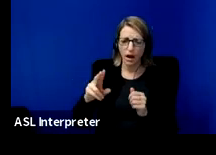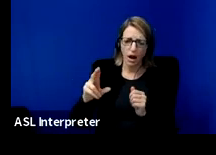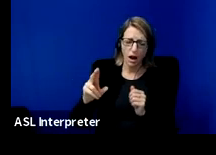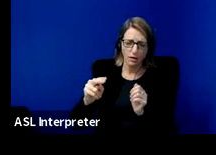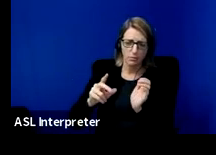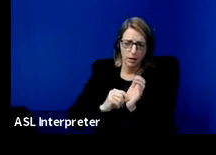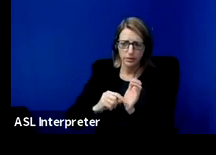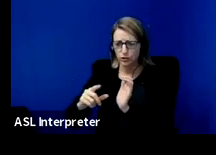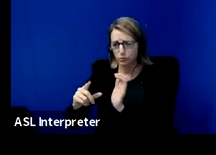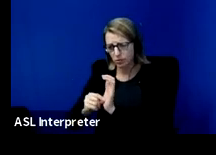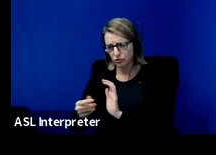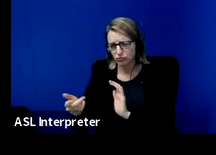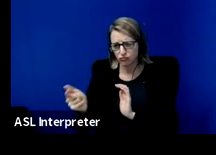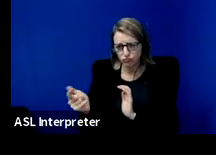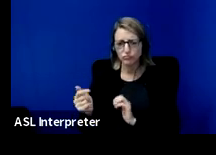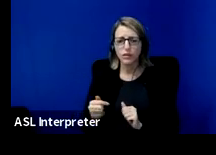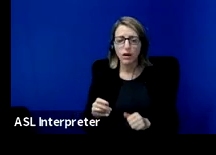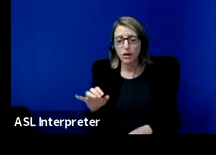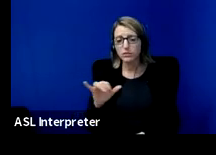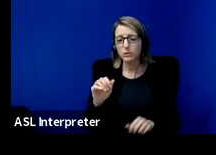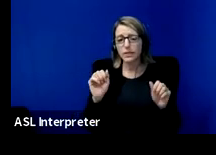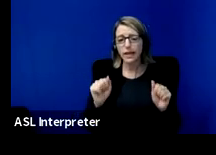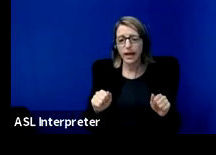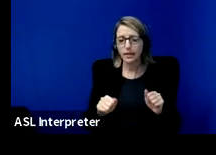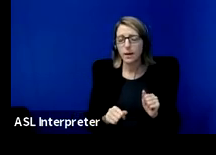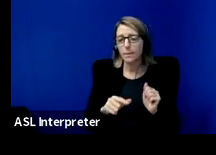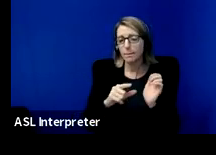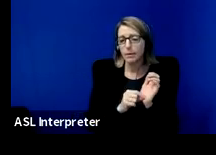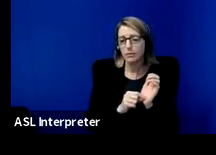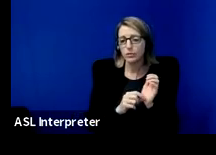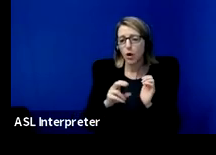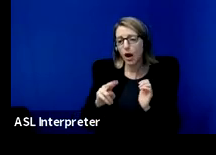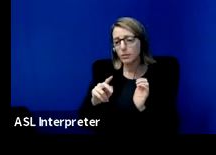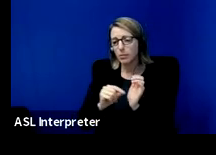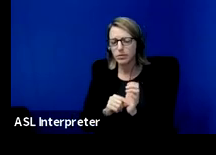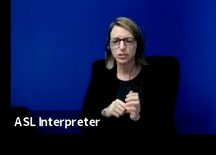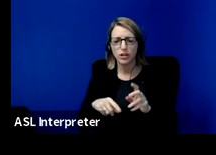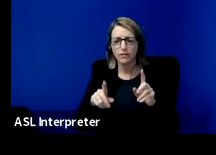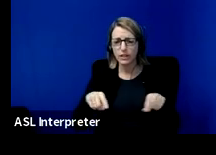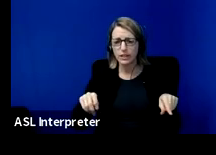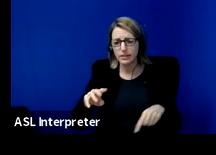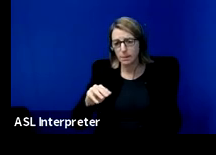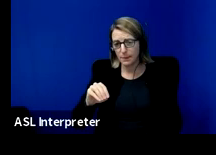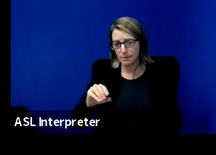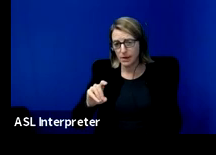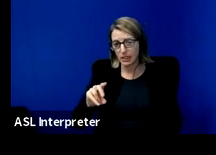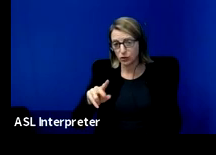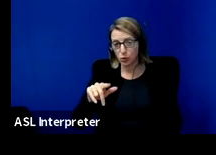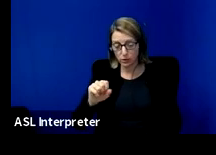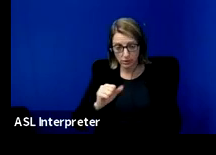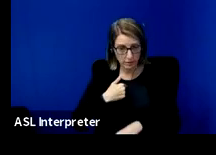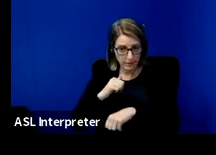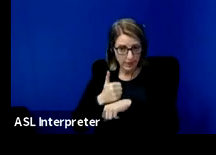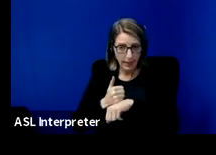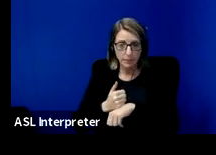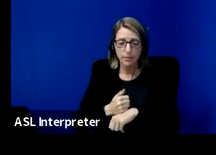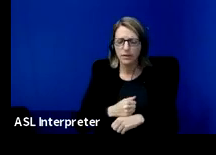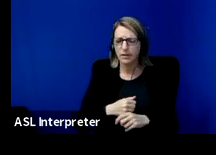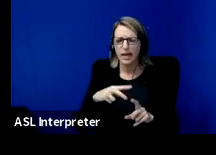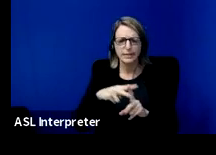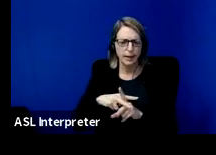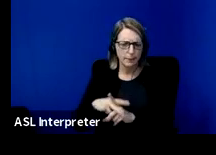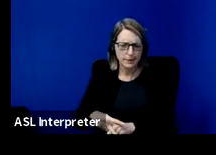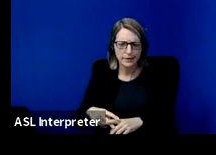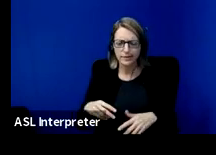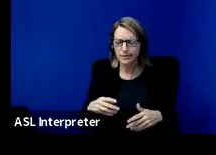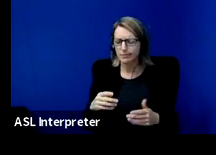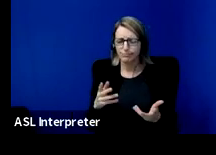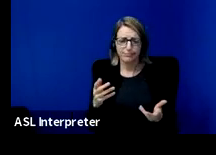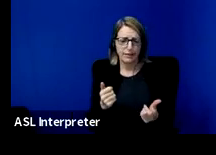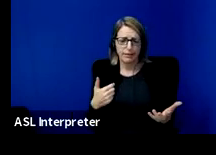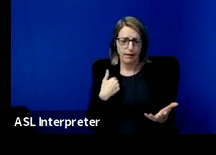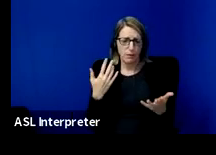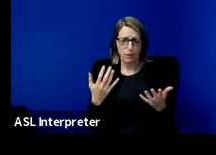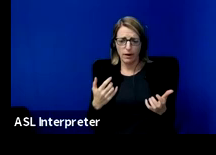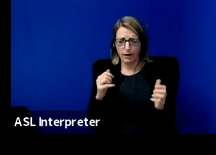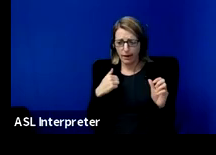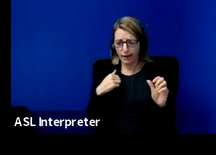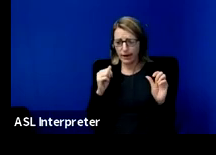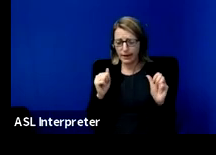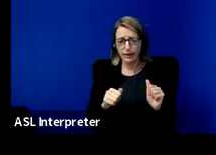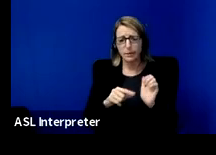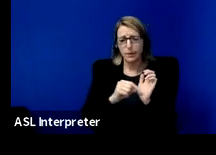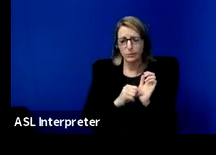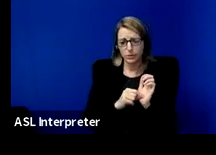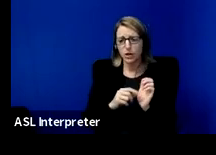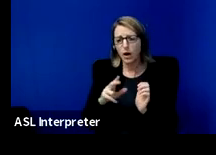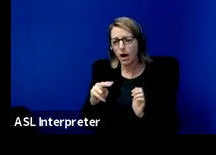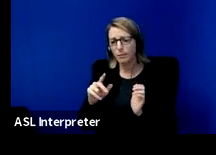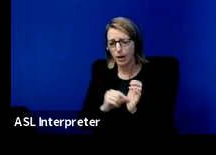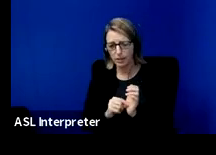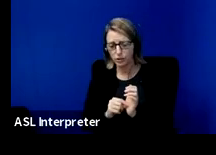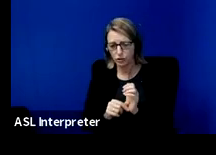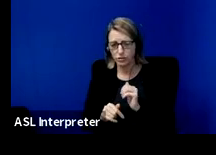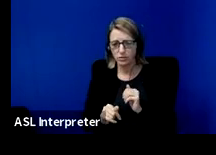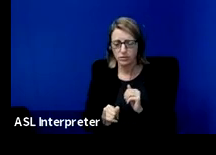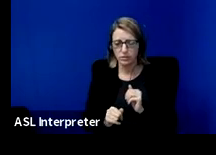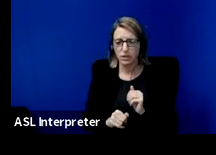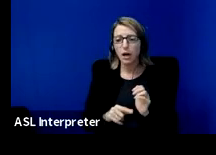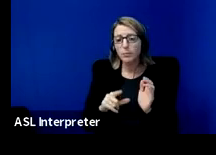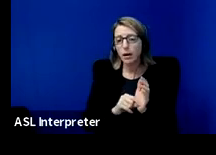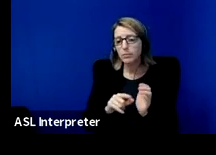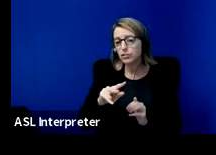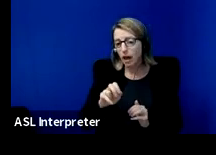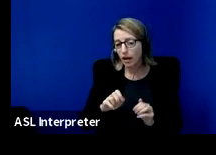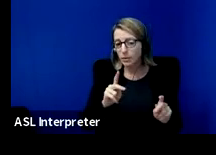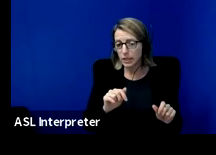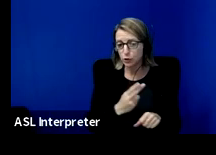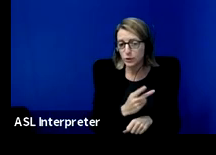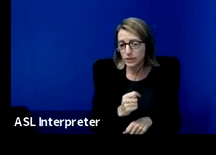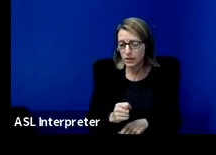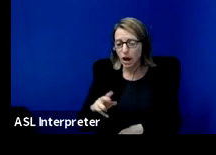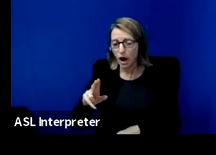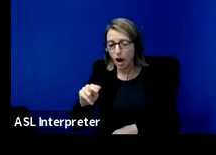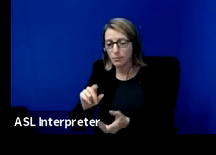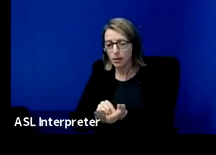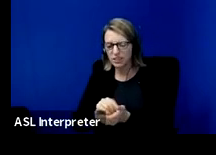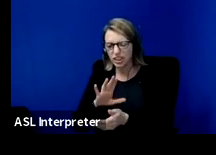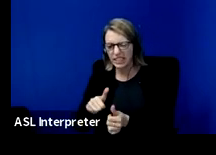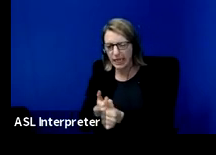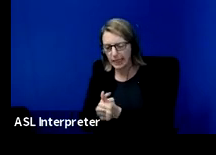ESD 112-- Kristina Wambold: I can also publish or unpublished various modules that I have set up assignments. Pretty much anything I want, I can publish or unpublish publish live people can use it unpublished hidden in the background. I'm working on it.